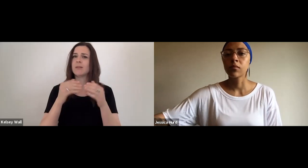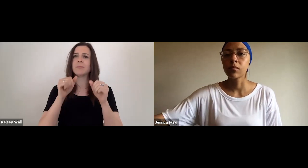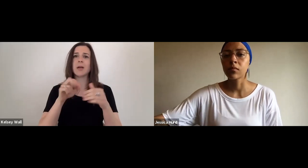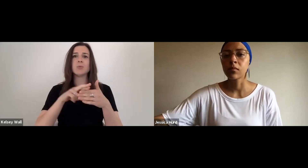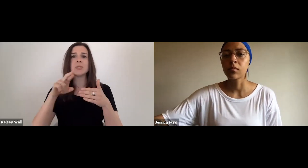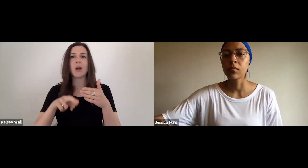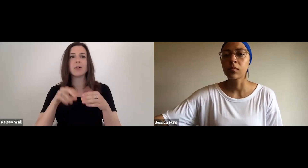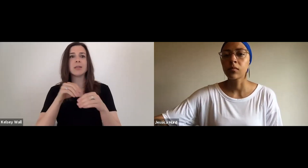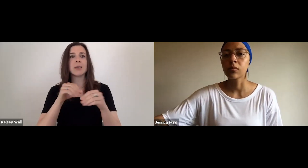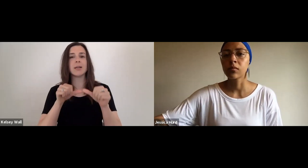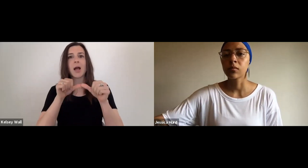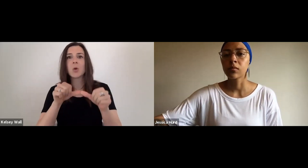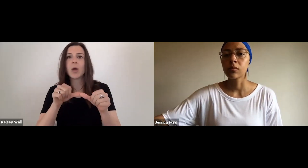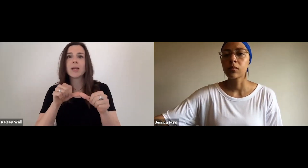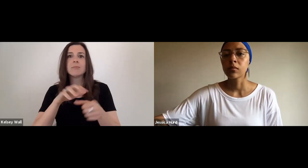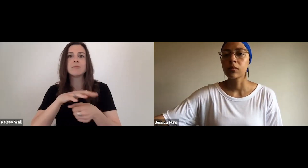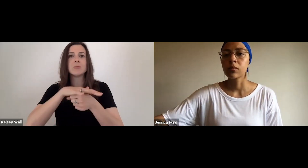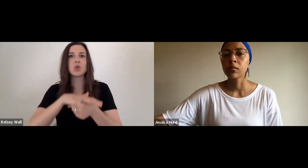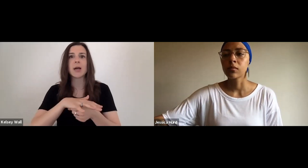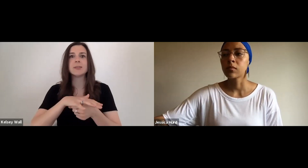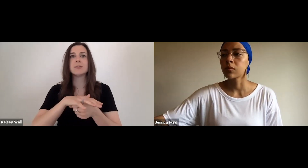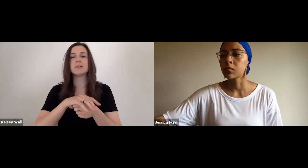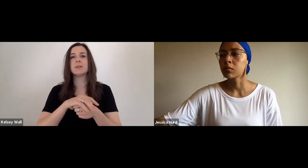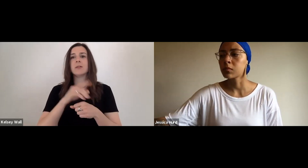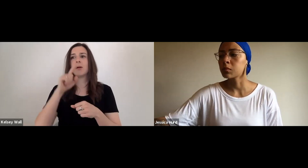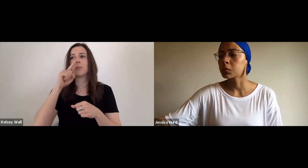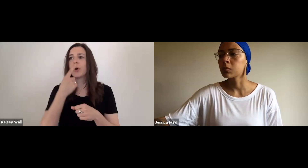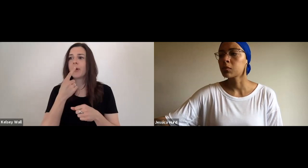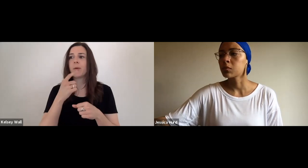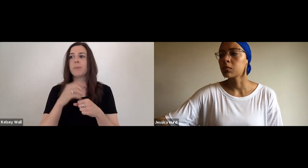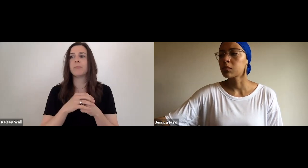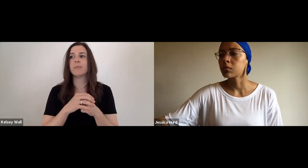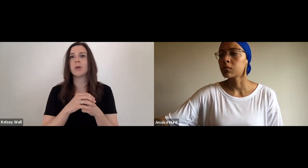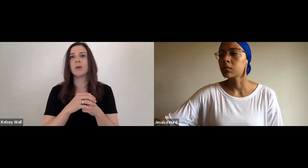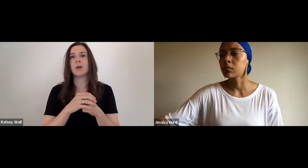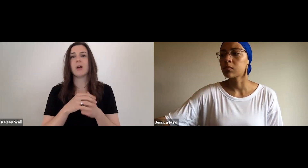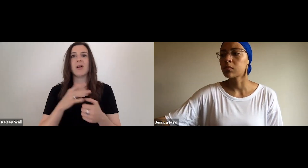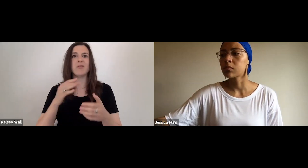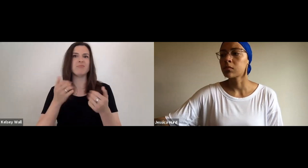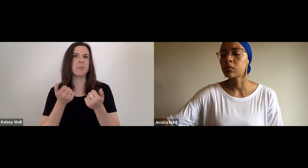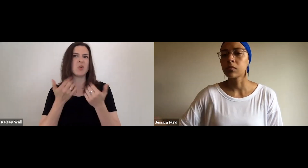whereas eustress is very short-term. This is a reaction to possibly